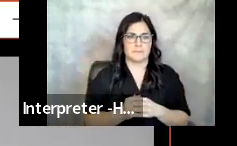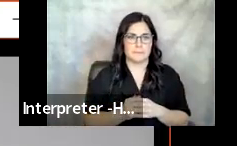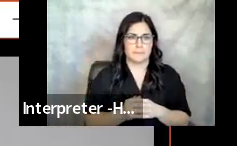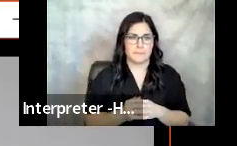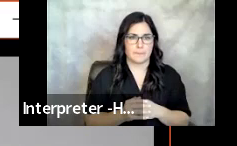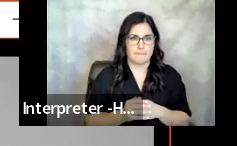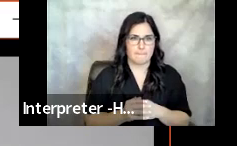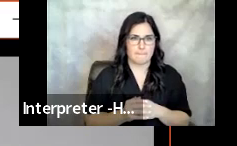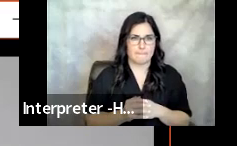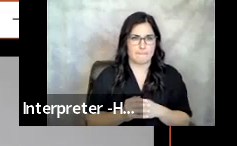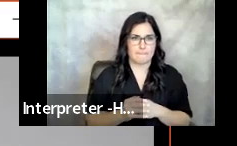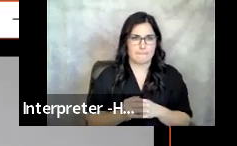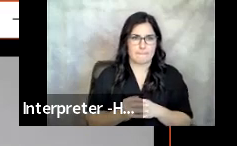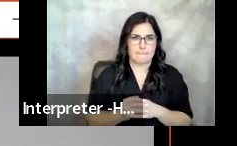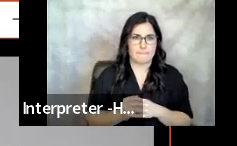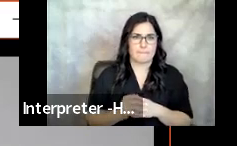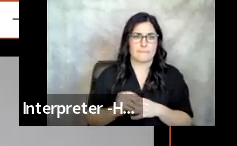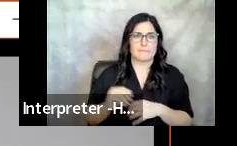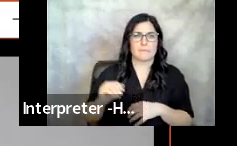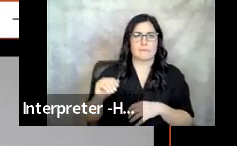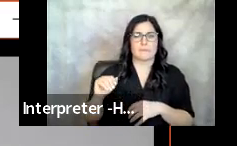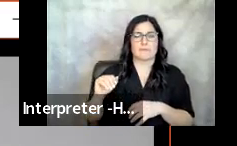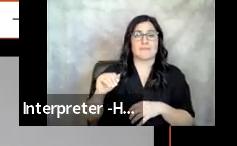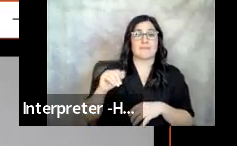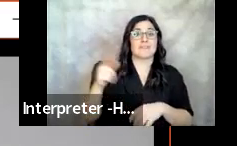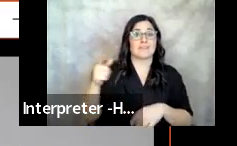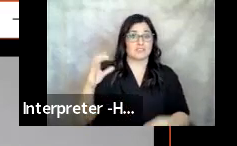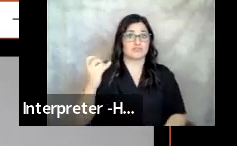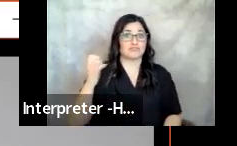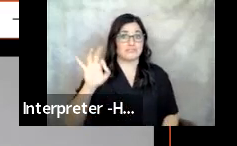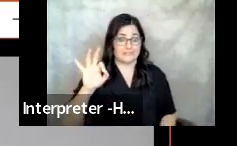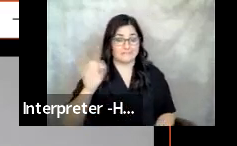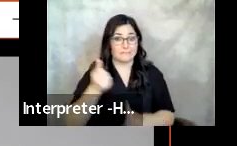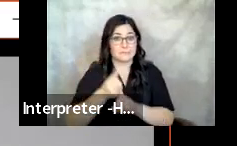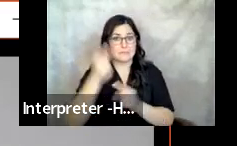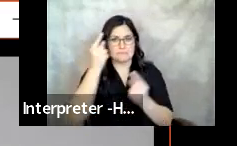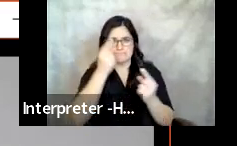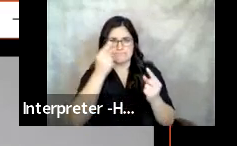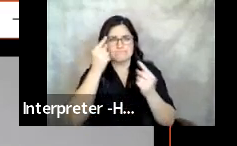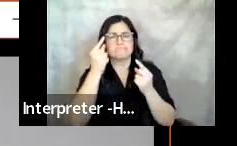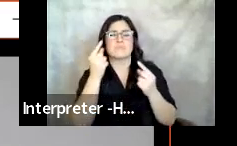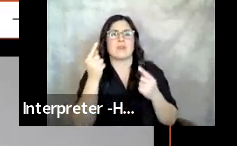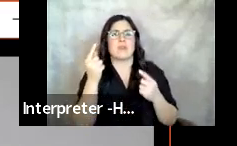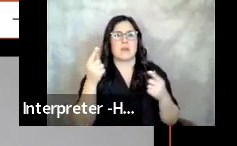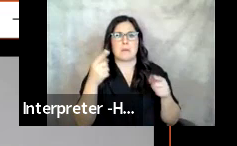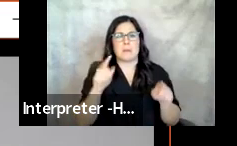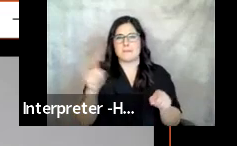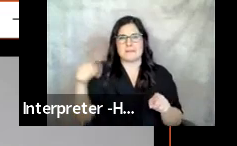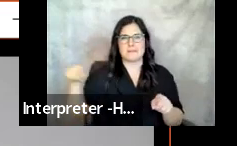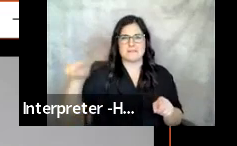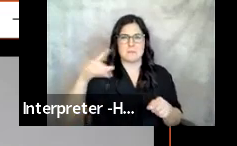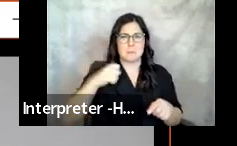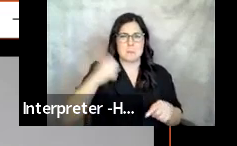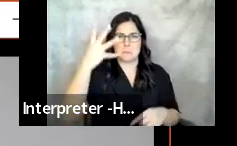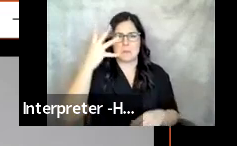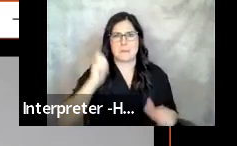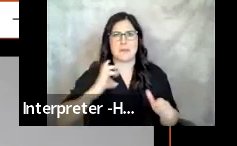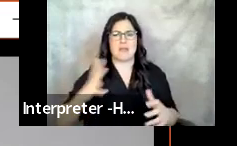The Indian, the dying chief contemplating. The progress of civilization, an earlier statue. Pretty much exactly the same as the one that's on our capital.